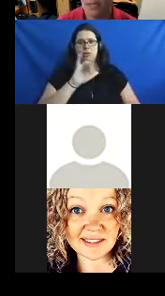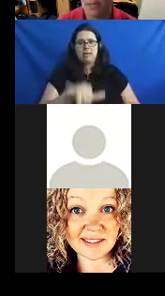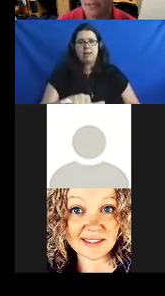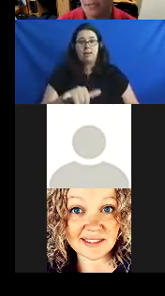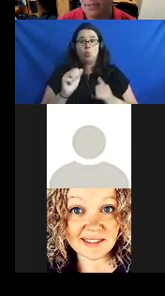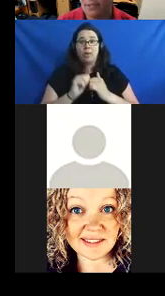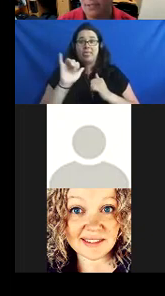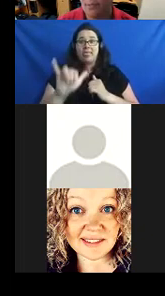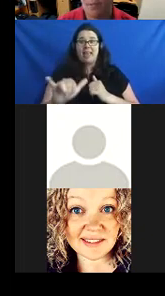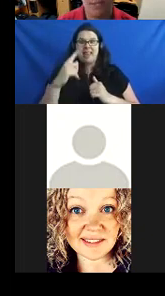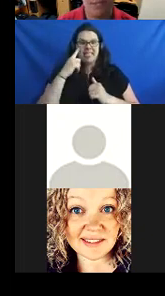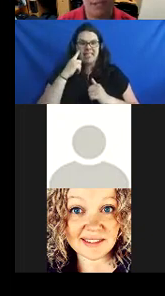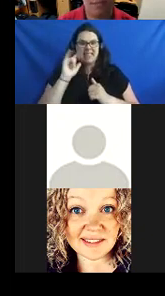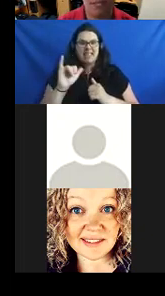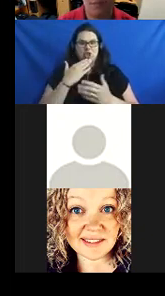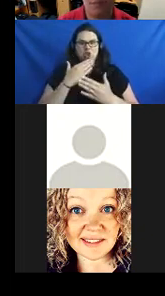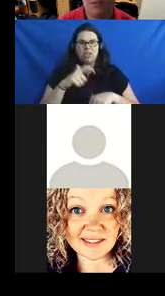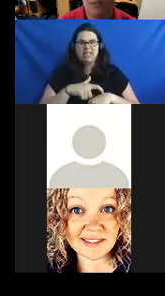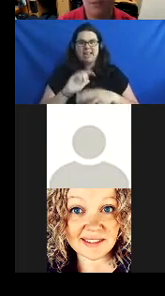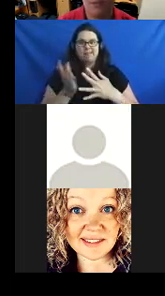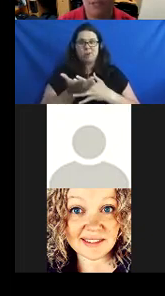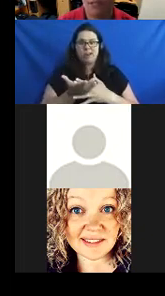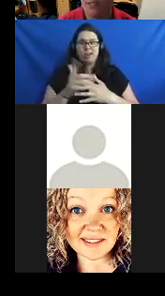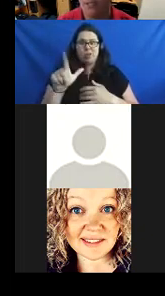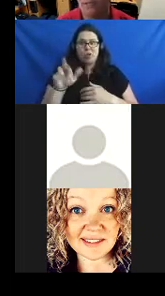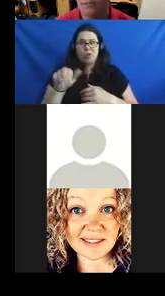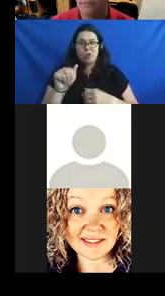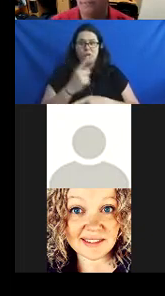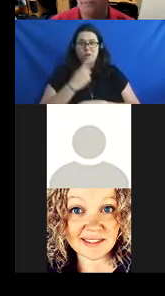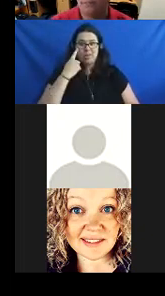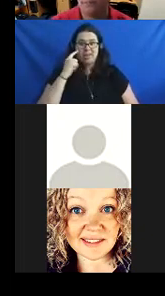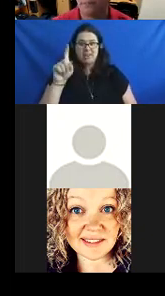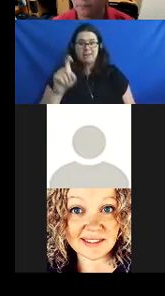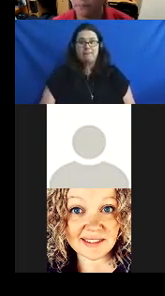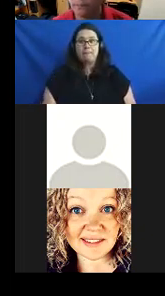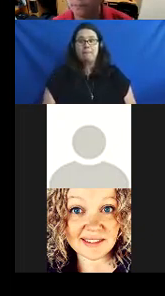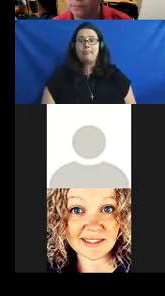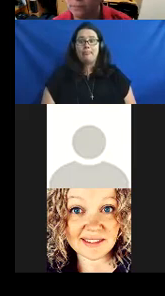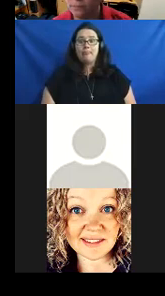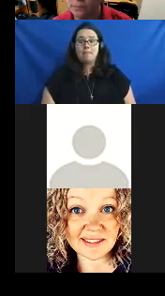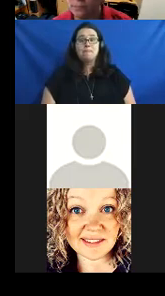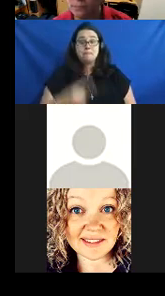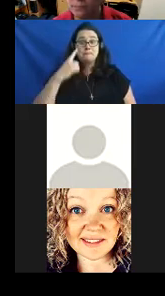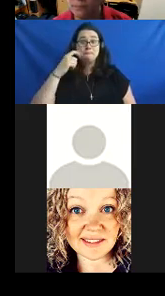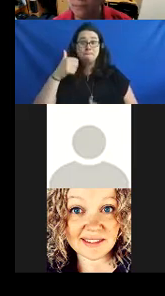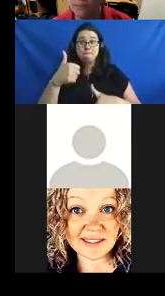THIS IS PROBABLY A GOOD TIME TO TAKE A BREAK, LAURA. WHAT DO YOU THINK? Laura: I THINK THAT SOUNDS GREAT.